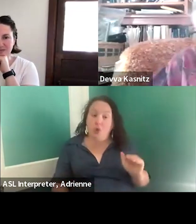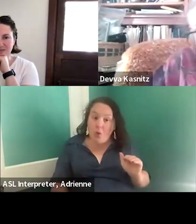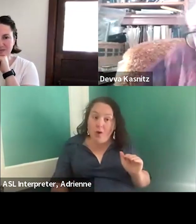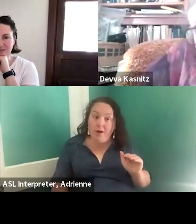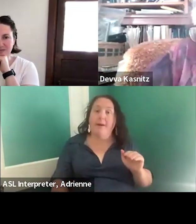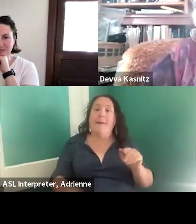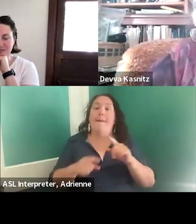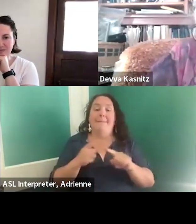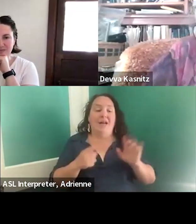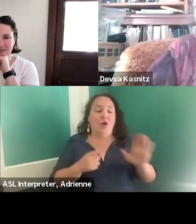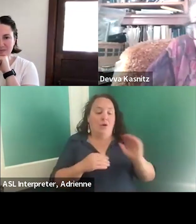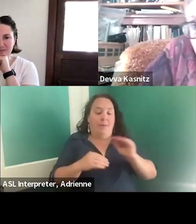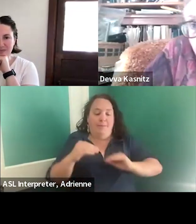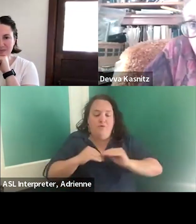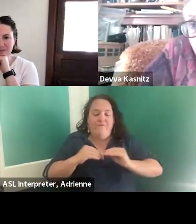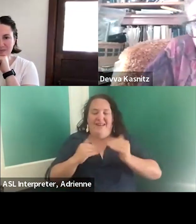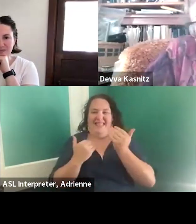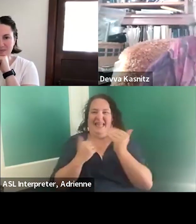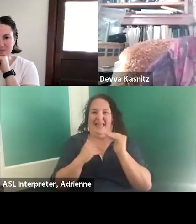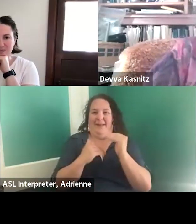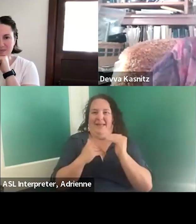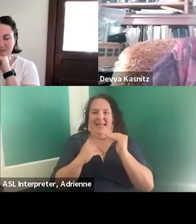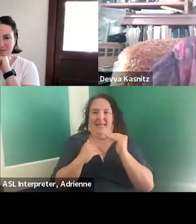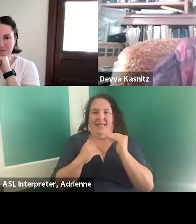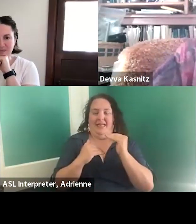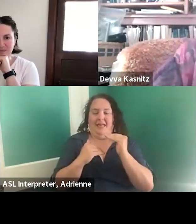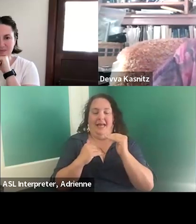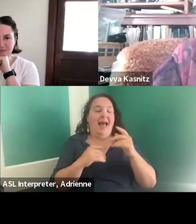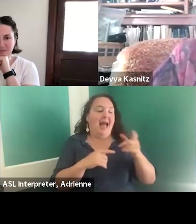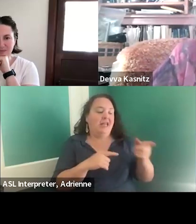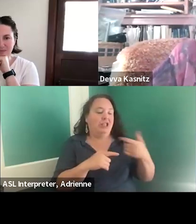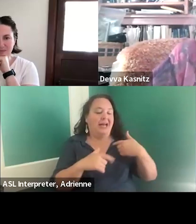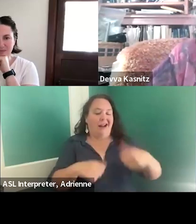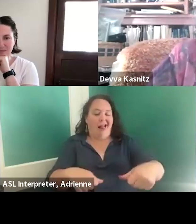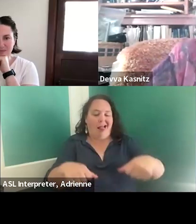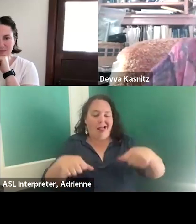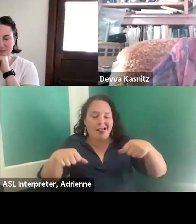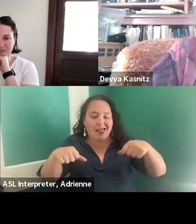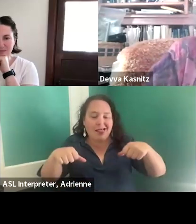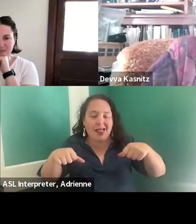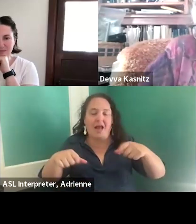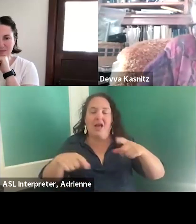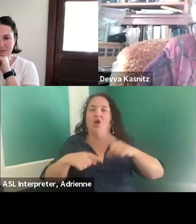And she was having problems rowing a full, to her degree, stroke.